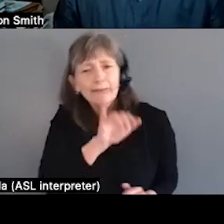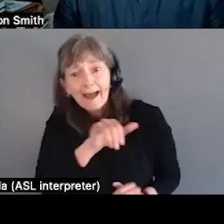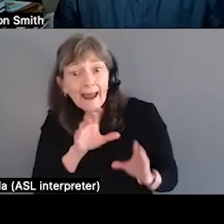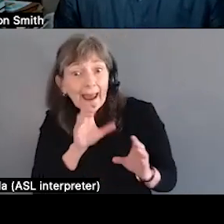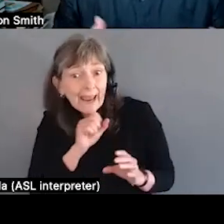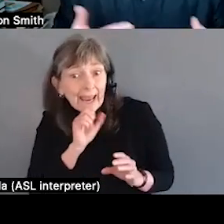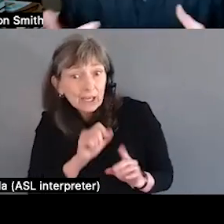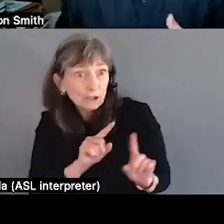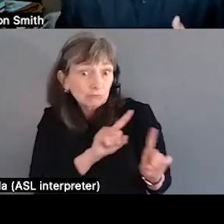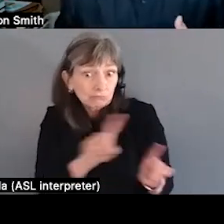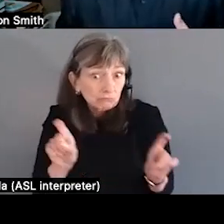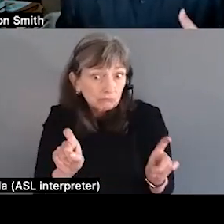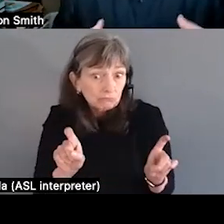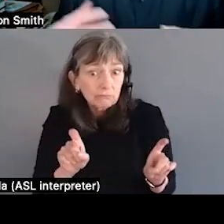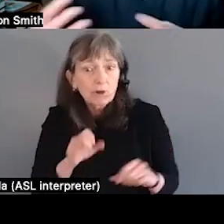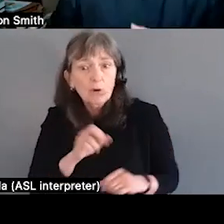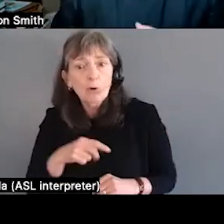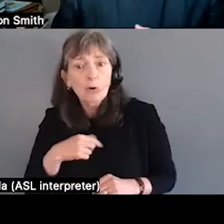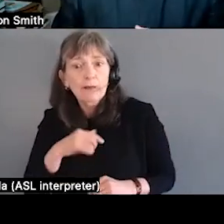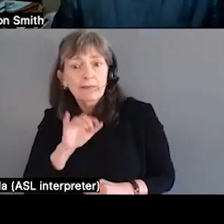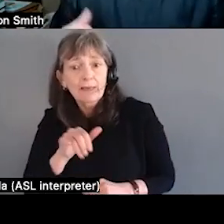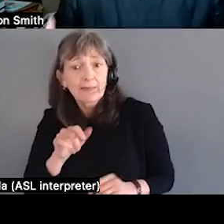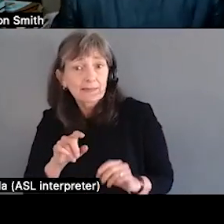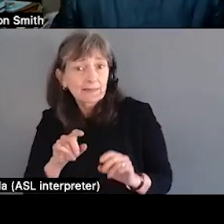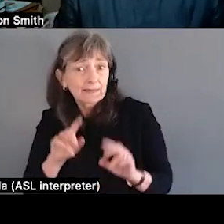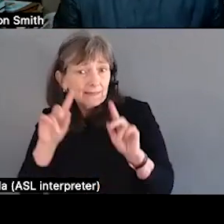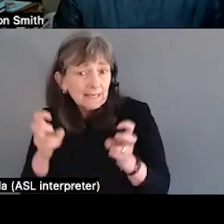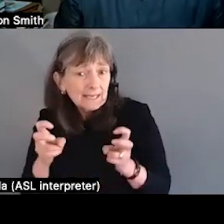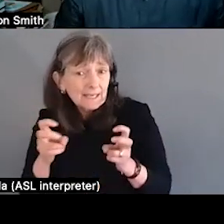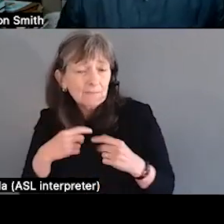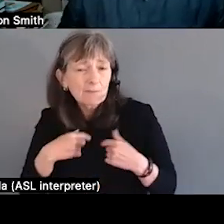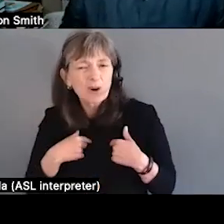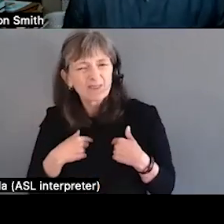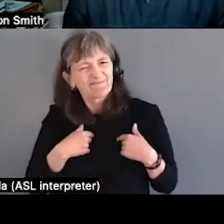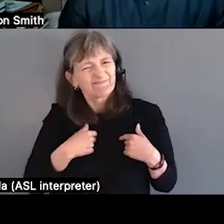type of theme?" Or, "I'm not an expert in X, can anyone suggest some titles?"